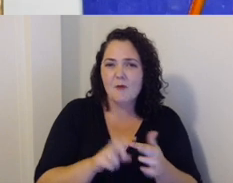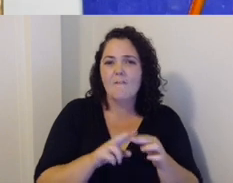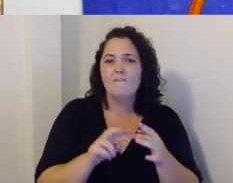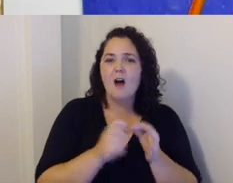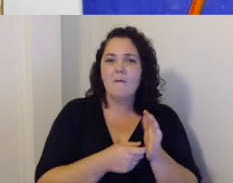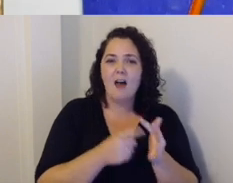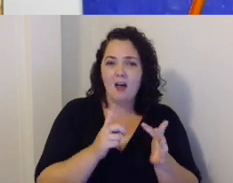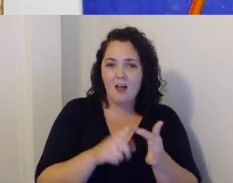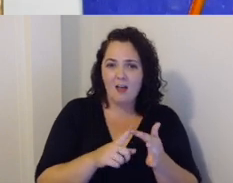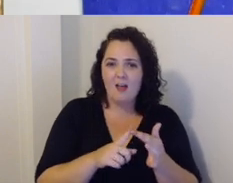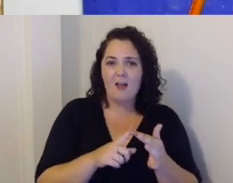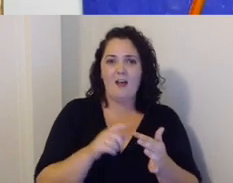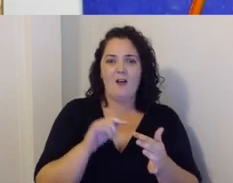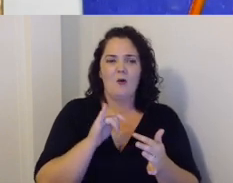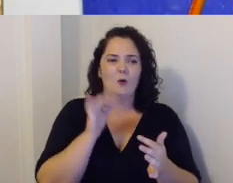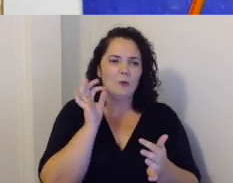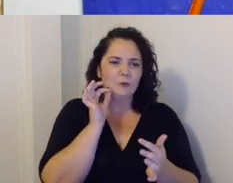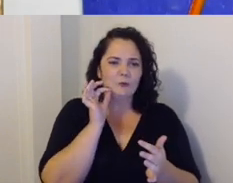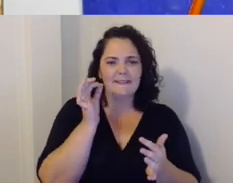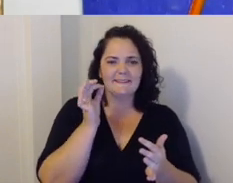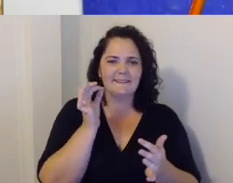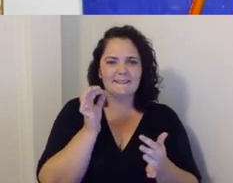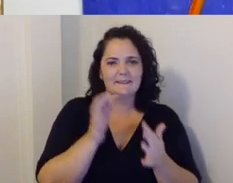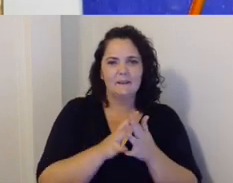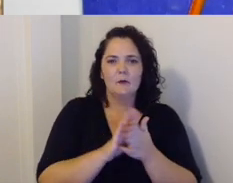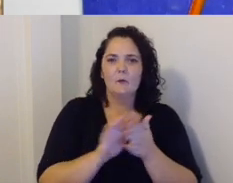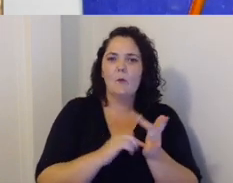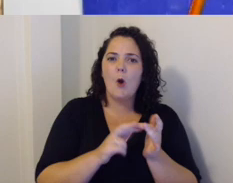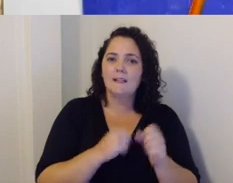absolutely if you have calcite or whiting or even something sometimes it's sold under the